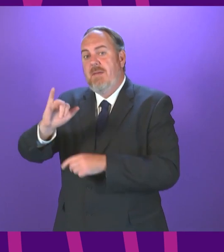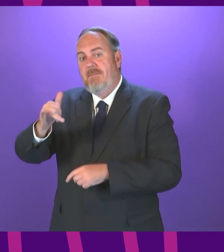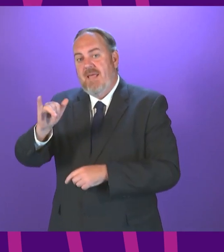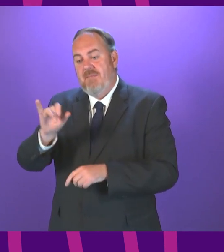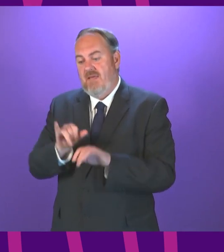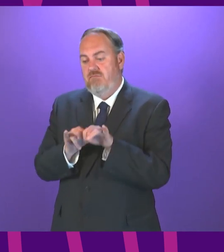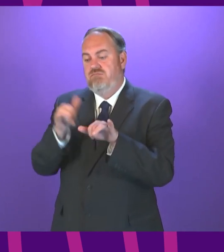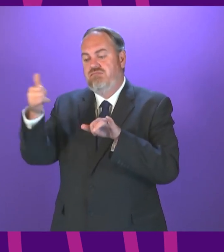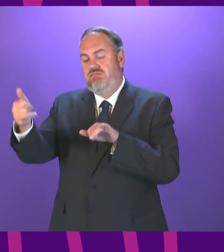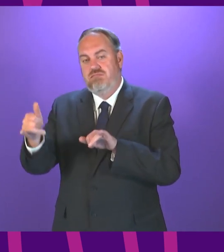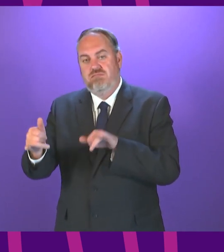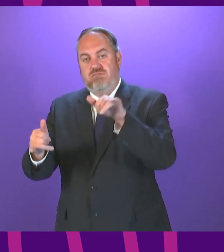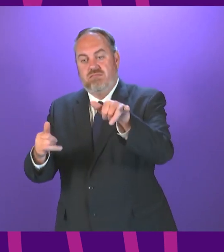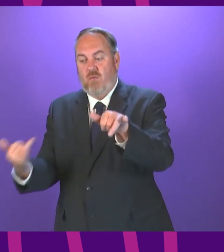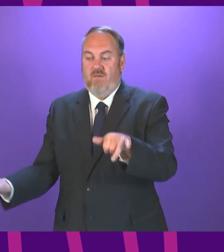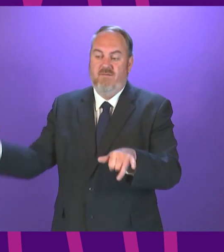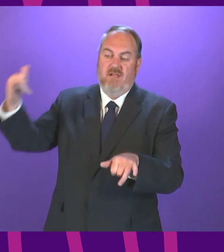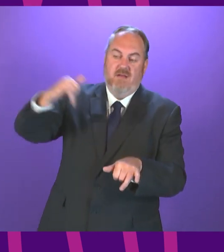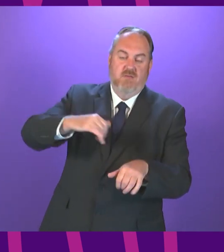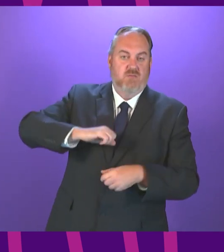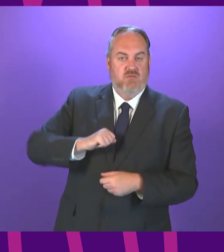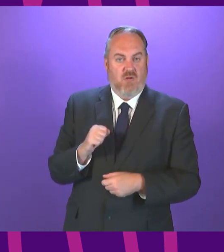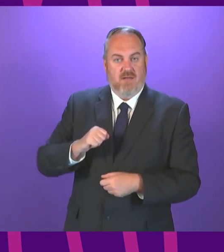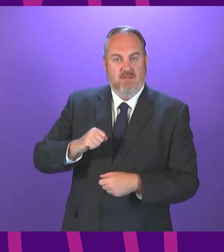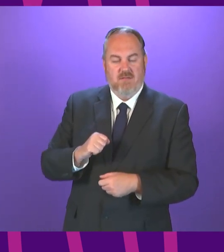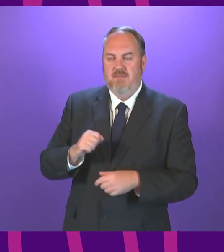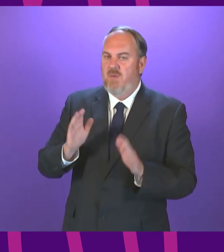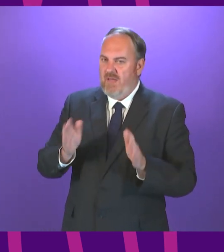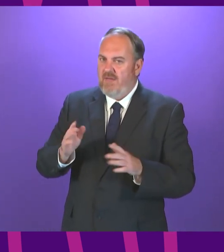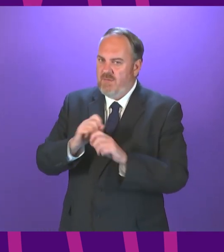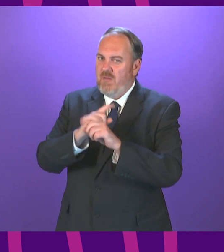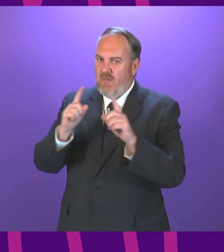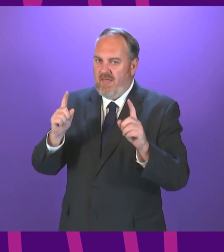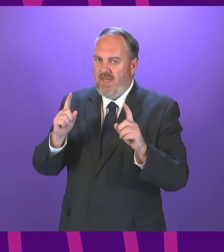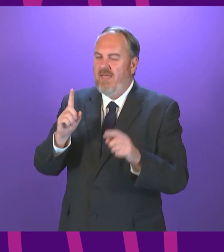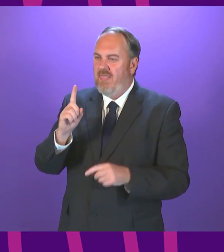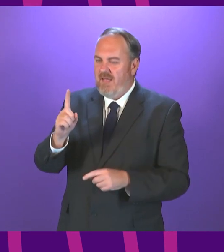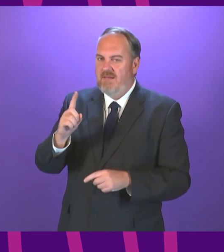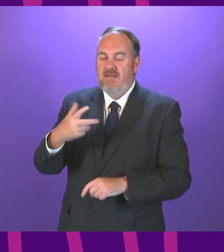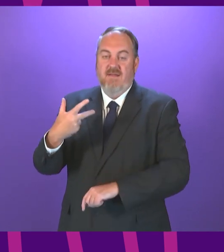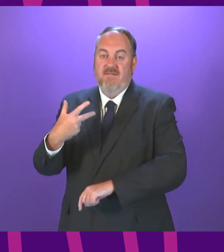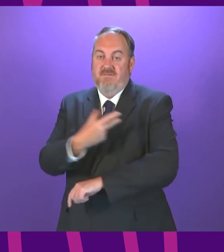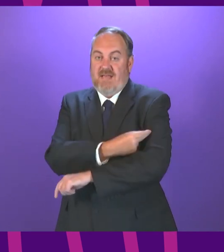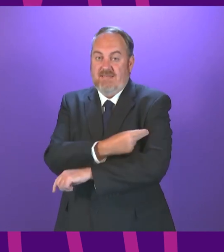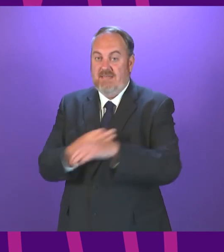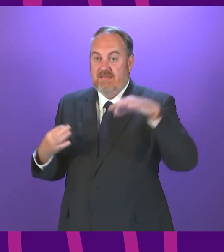We have previously touched on the ethical considerations that we must bear in mind. As of yet, we have no plans to make vaccine certification a requirement of